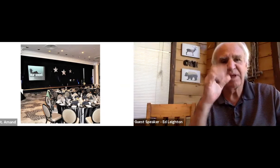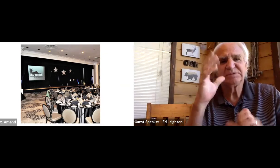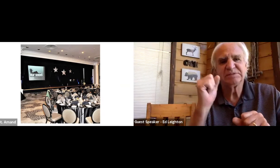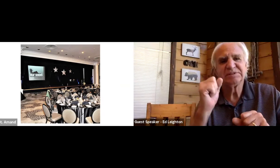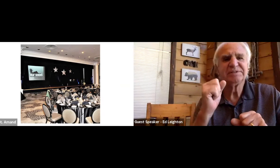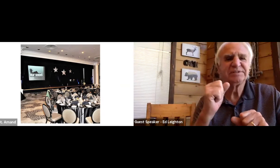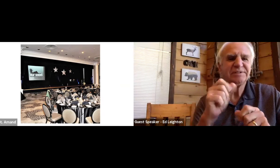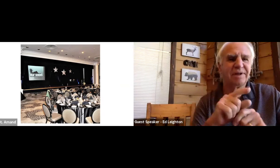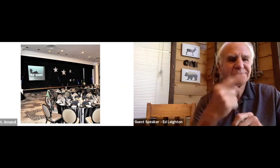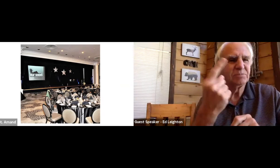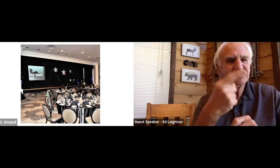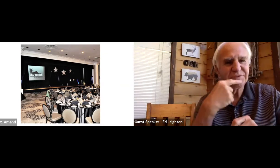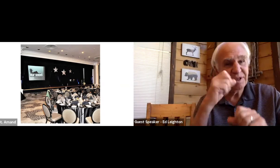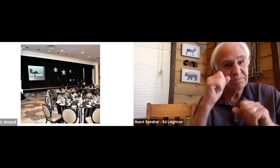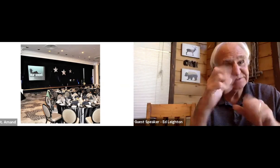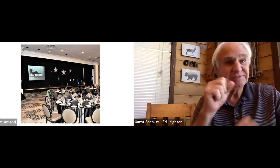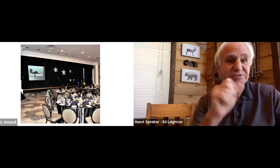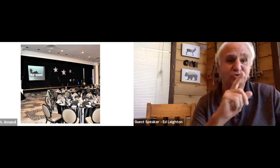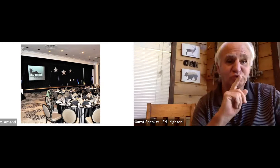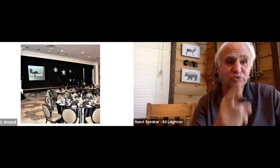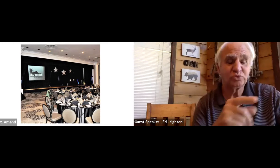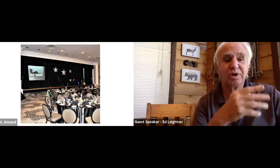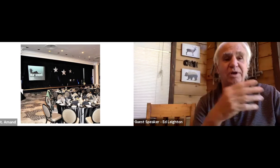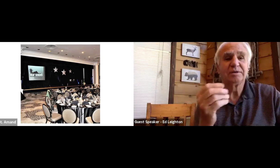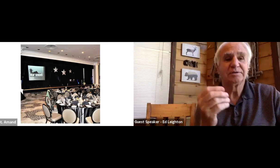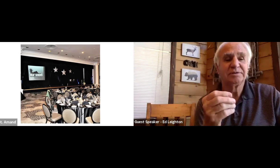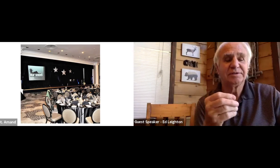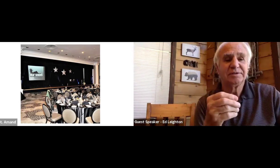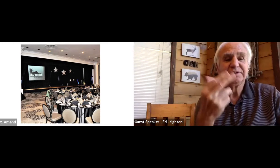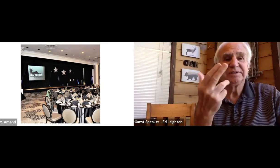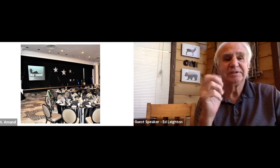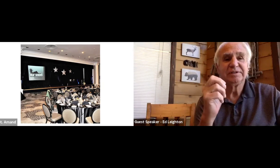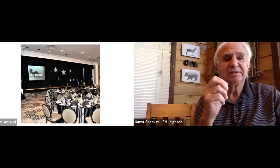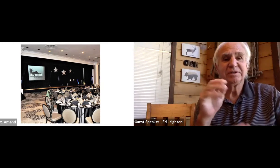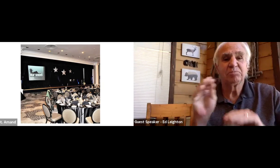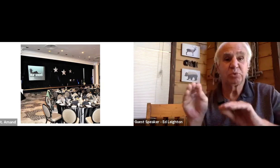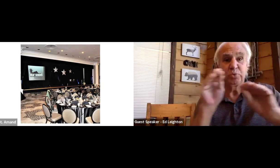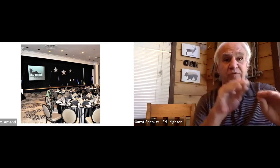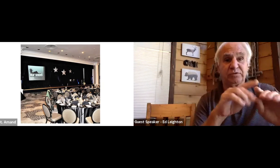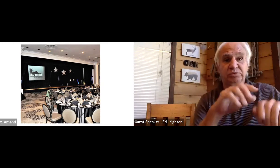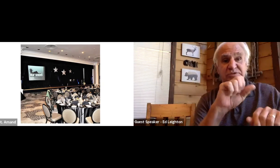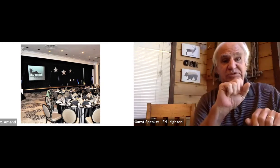She'll be back soon, but I can wrap this up. Guy was an amazing person, as has been said,